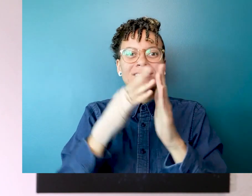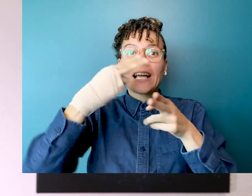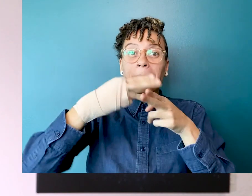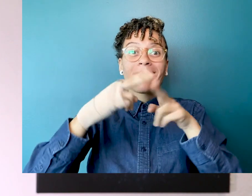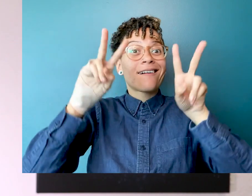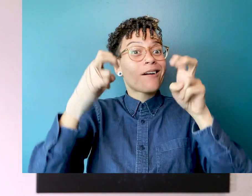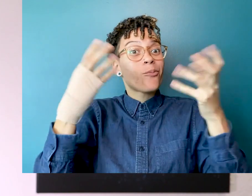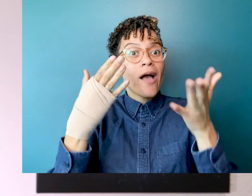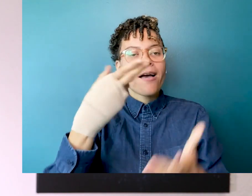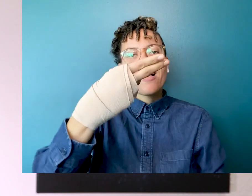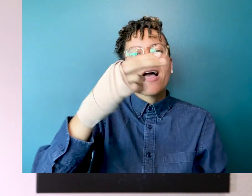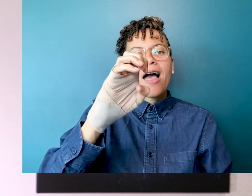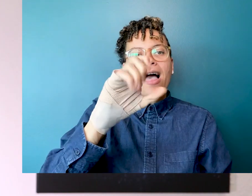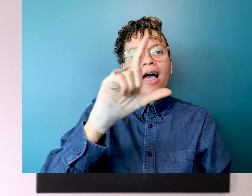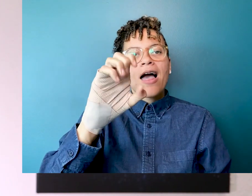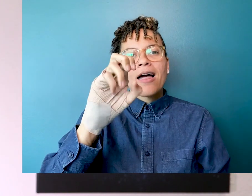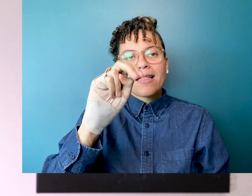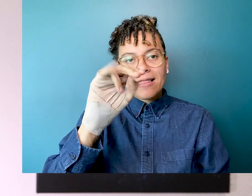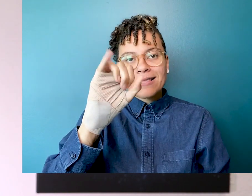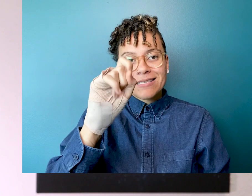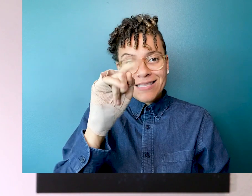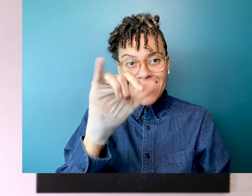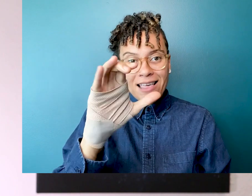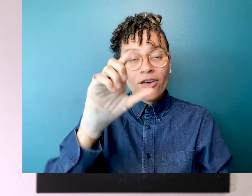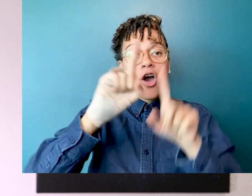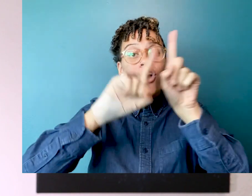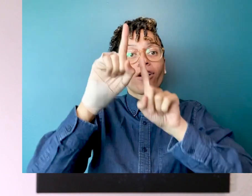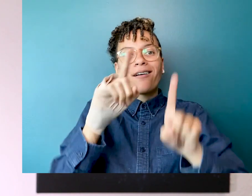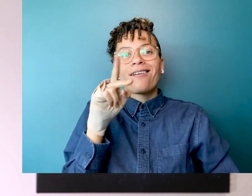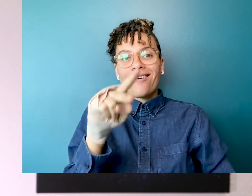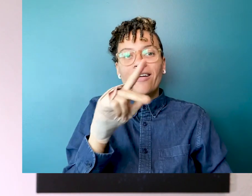So that's it for this video on the Whole Sign House system.